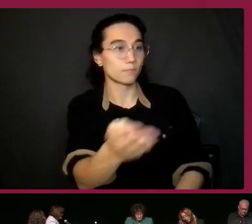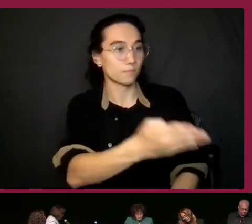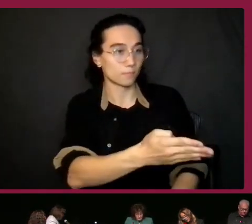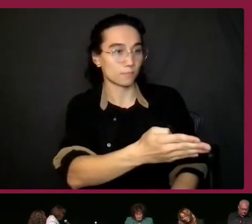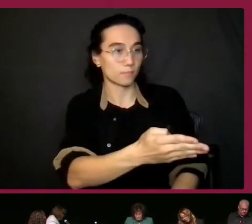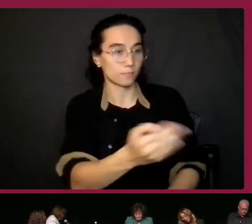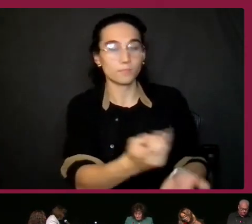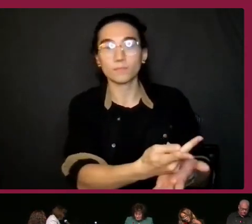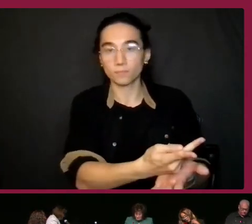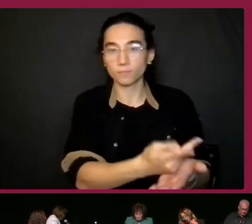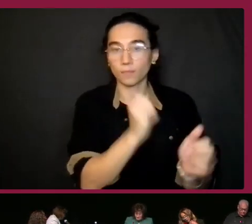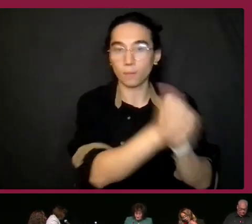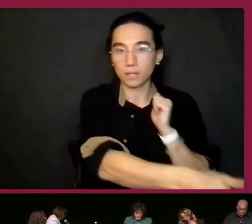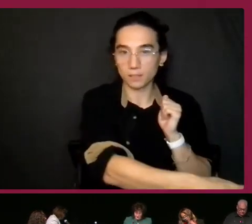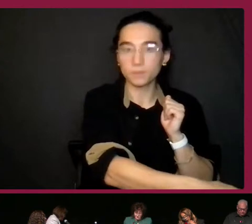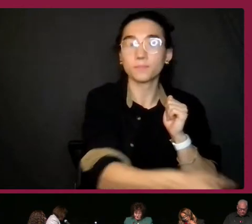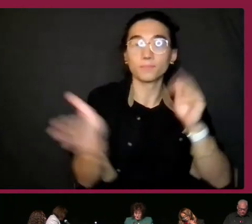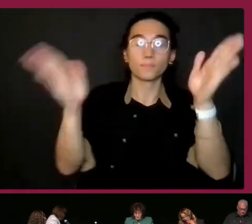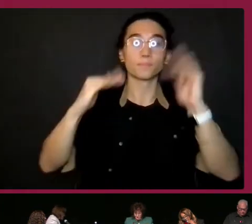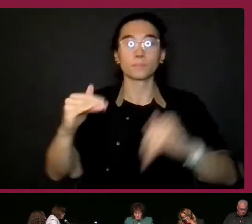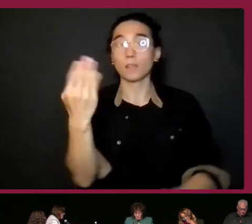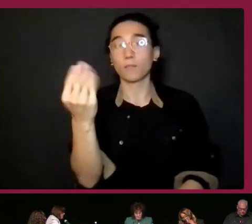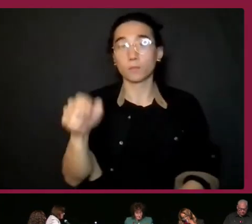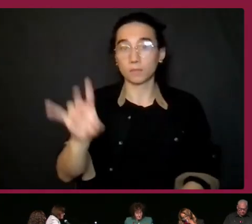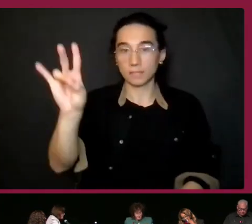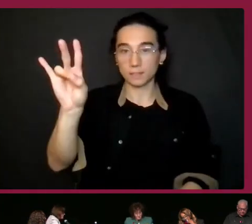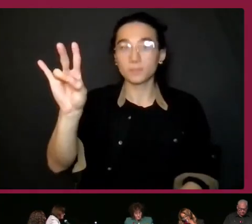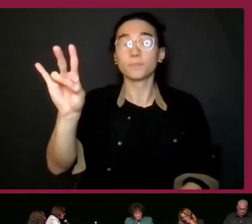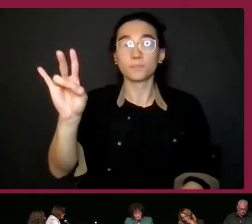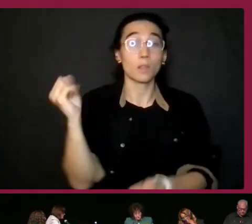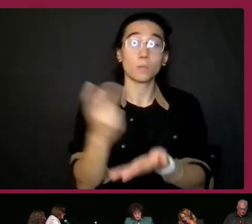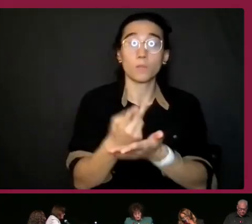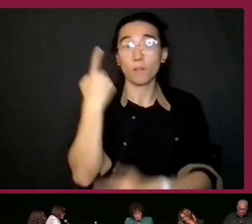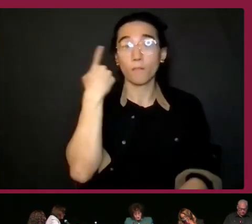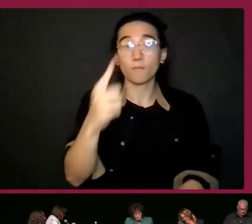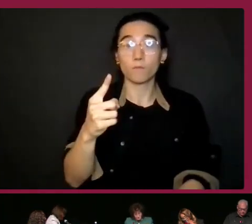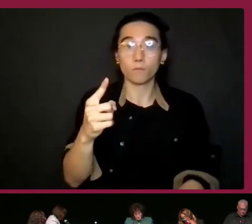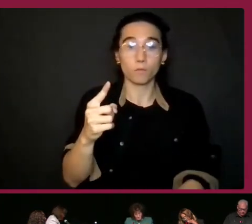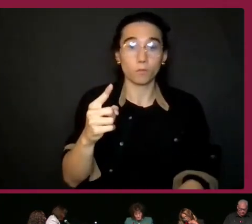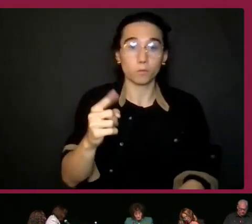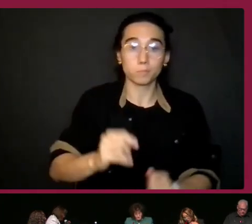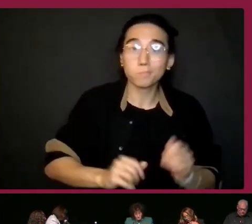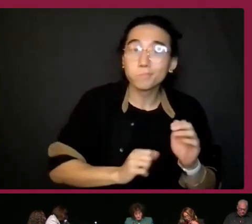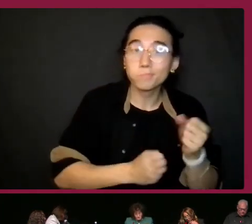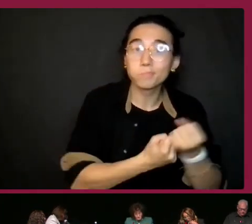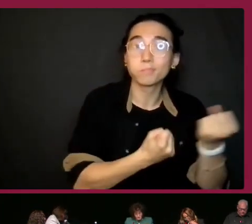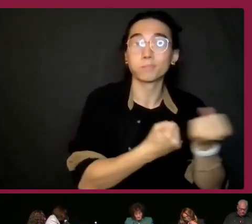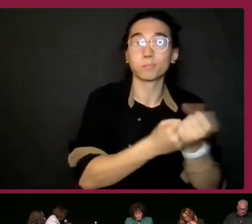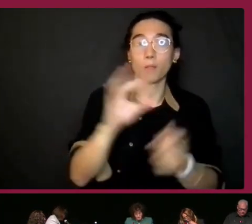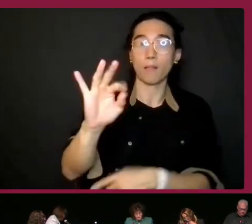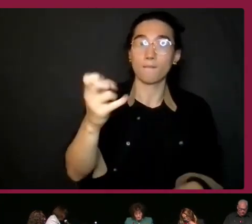Yes. Motion carries. 14 7, approval of the Foster and Kinship Care Education Allocation funding from